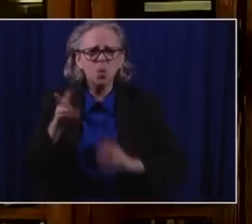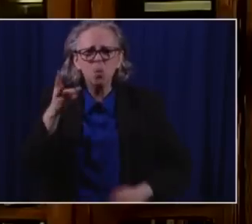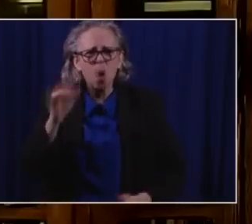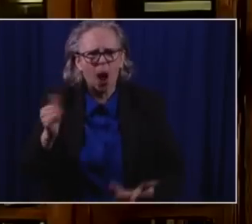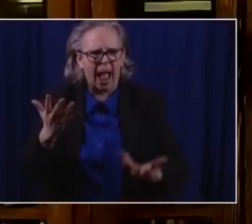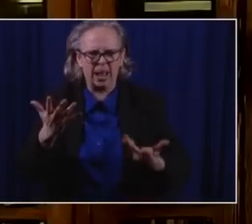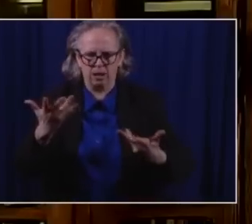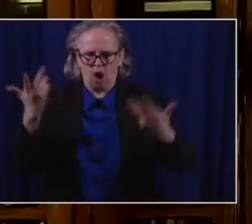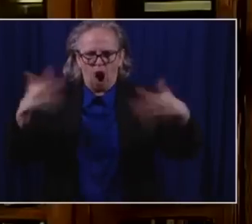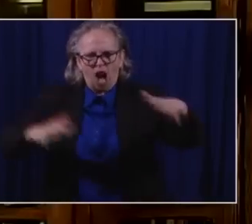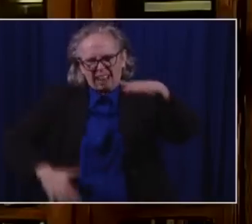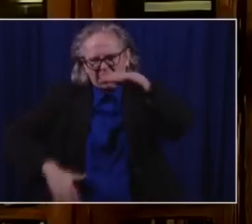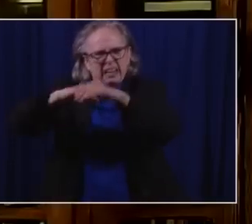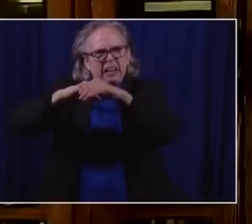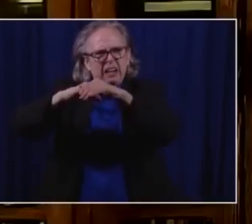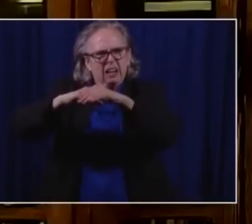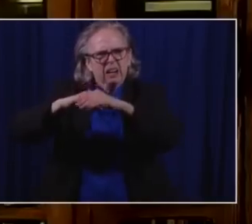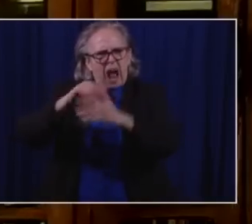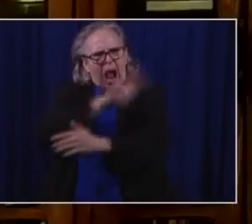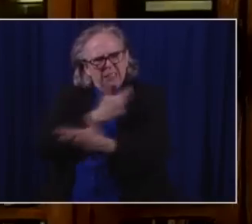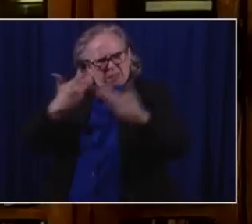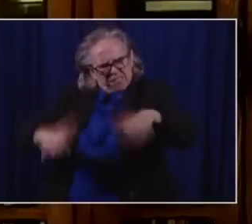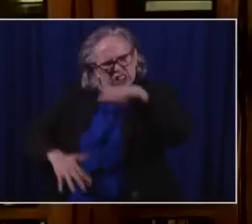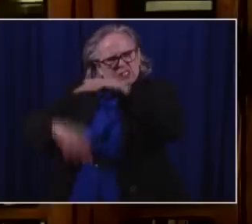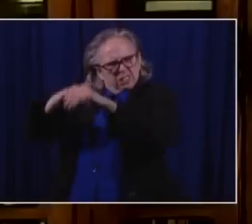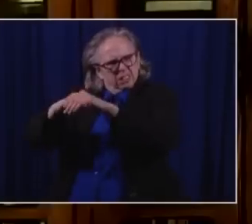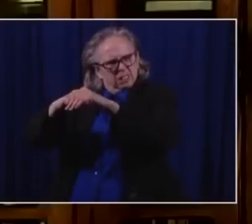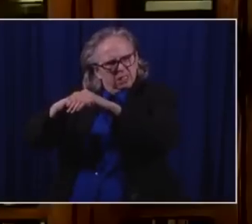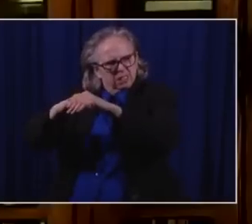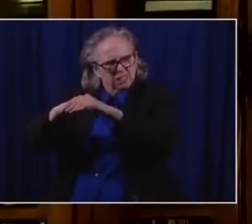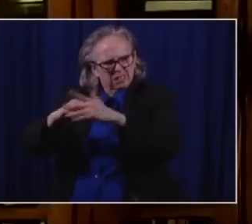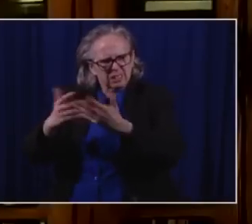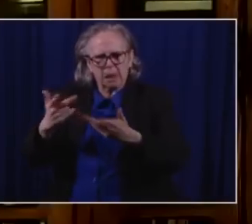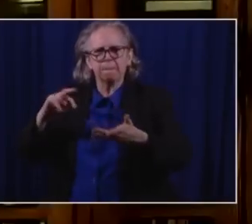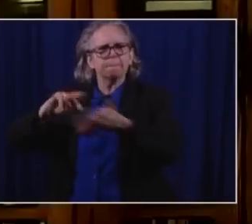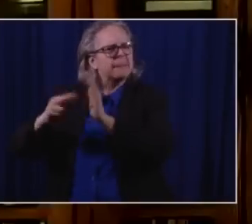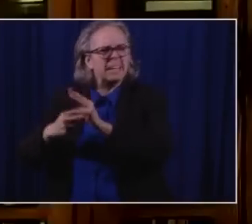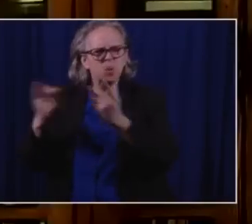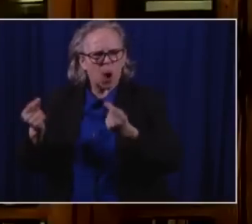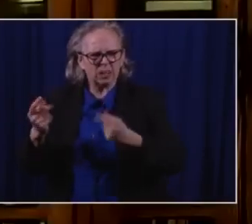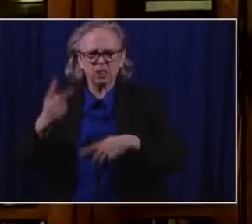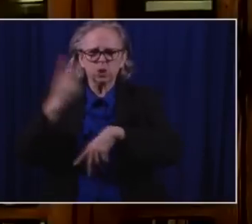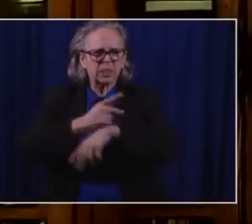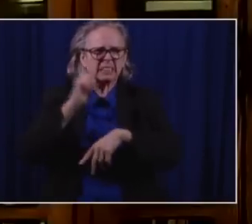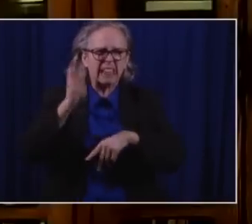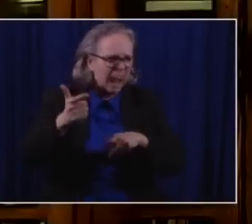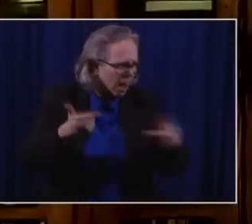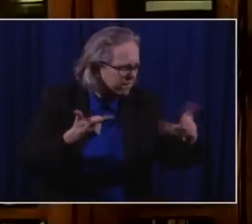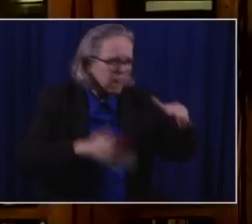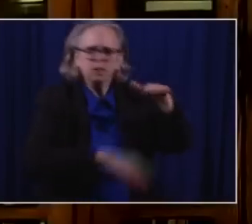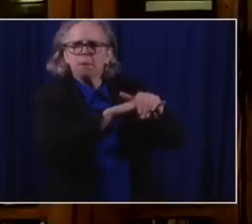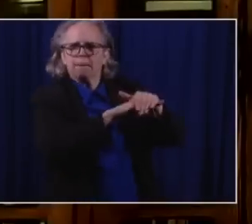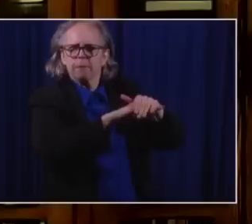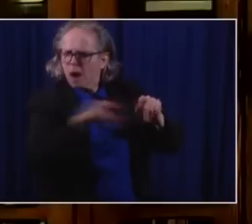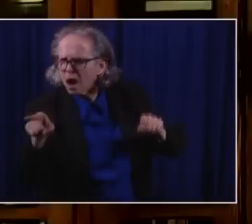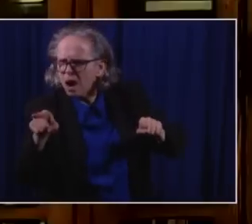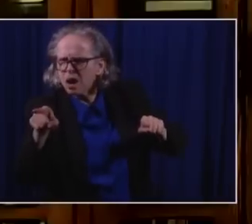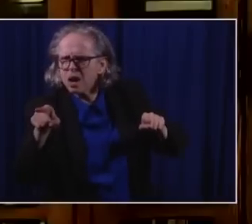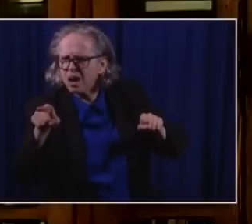Memorial in upper Sandusky treating patients with a view to hospitals in Crawford County because frankly they just get